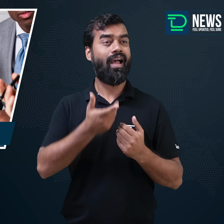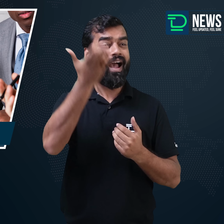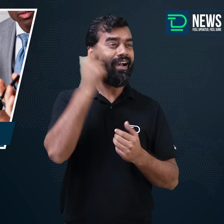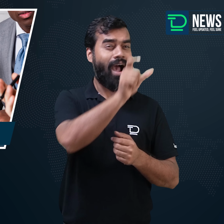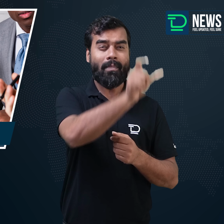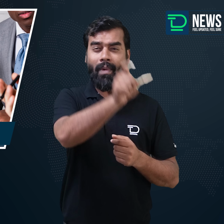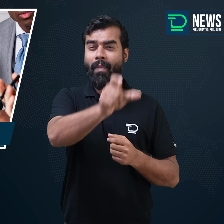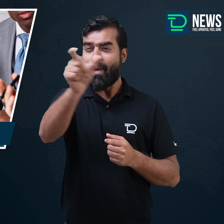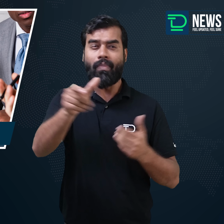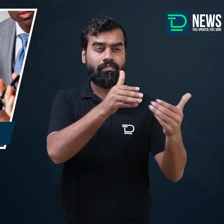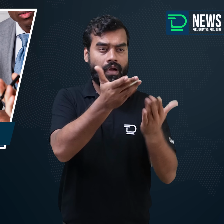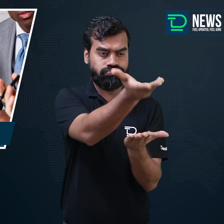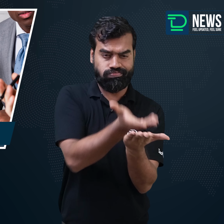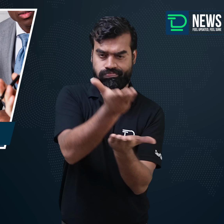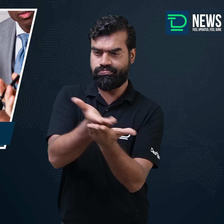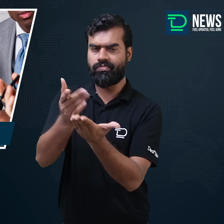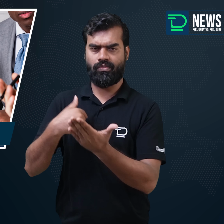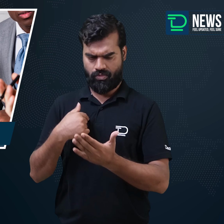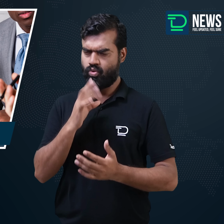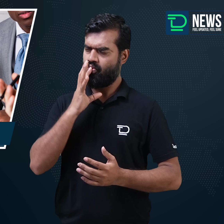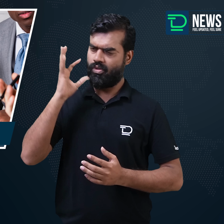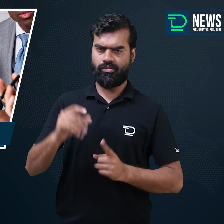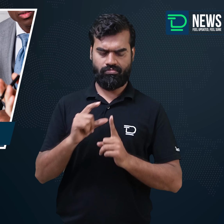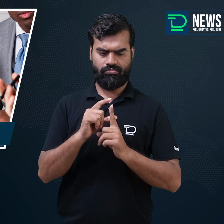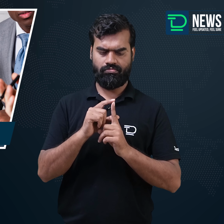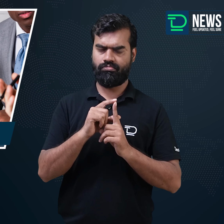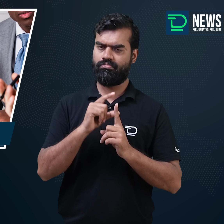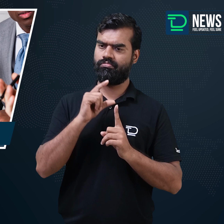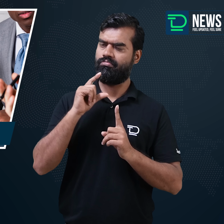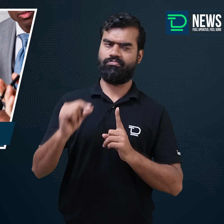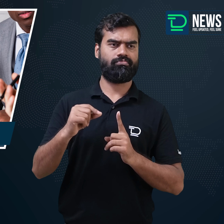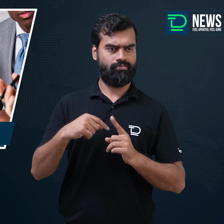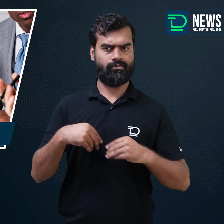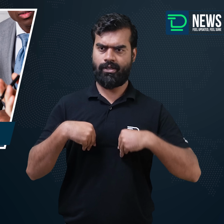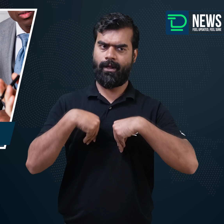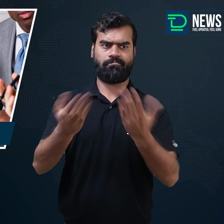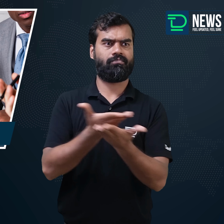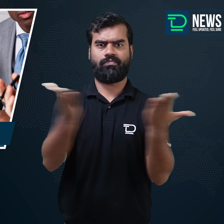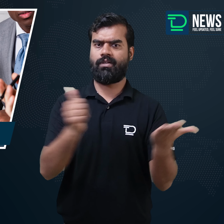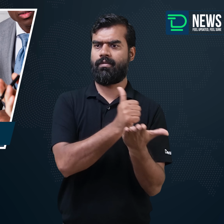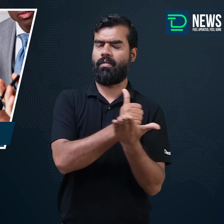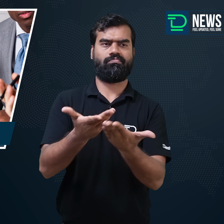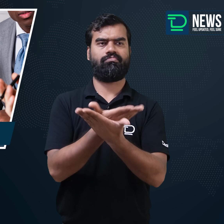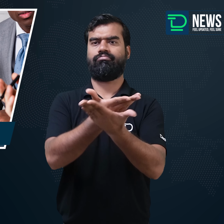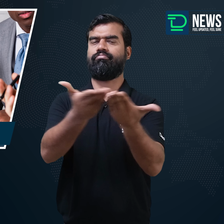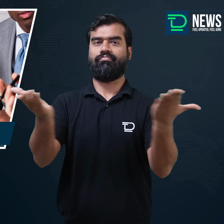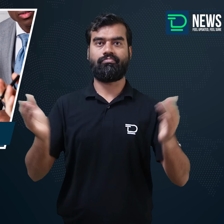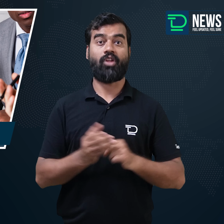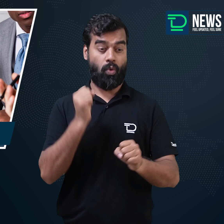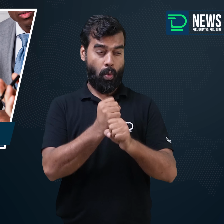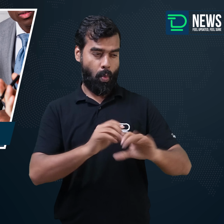King met everyone and said he will definitely do his best.